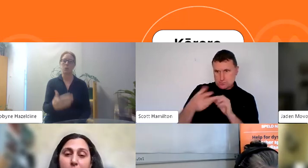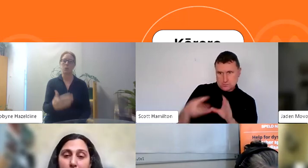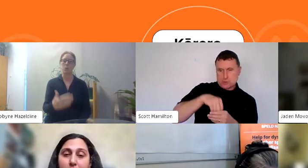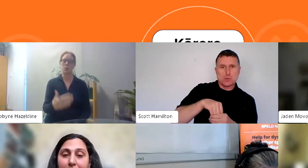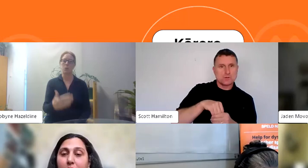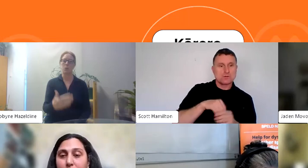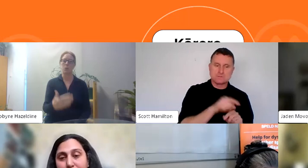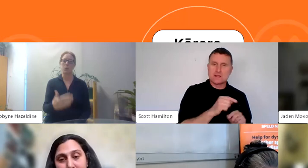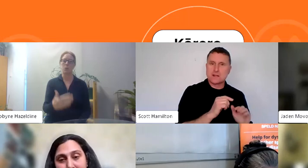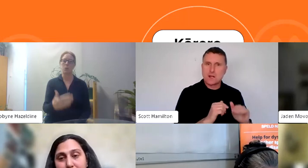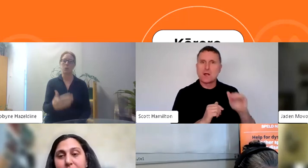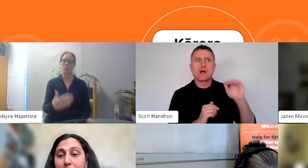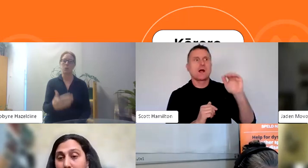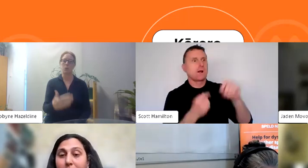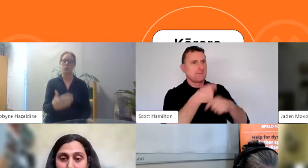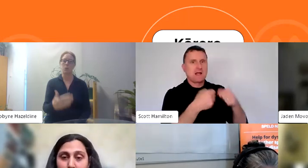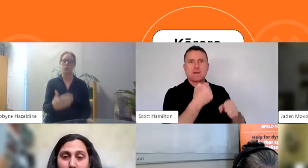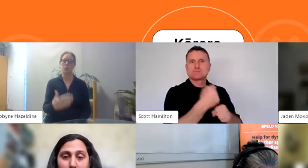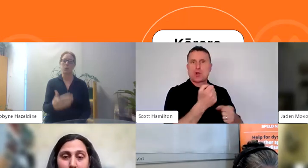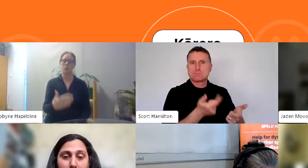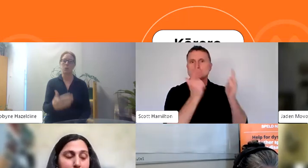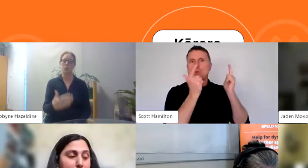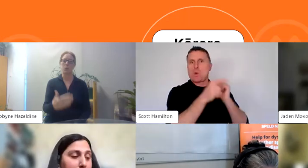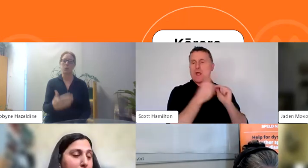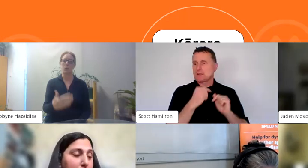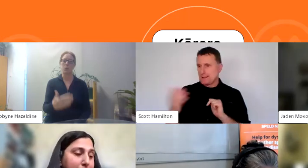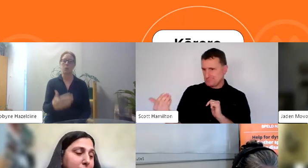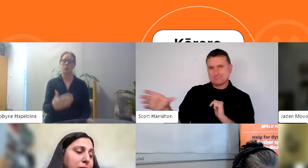learn to be inclusive themselves and be welcoming to our disabled